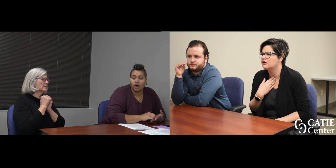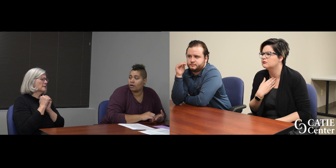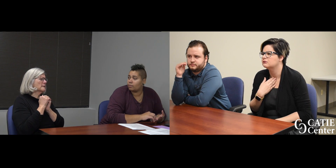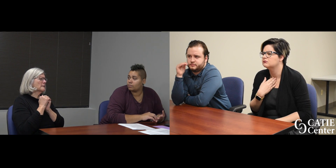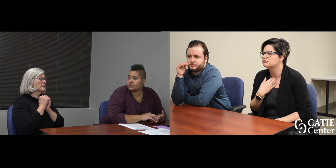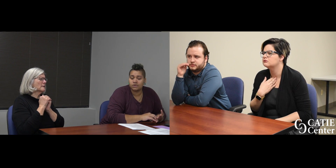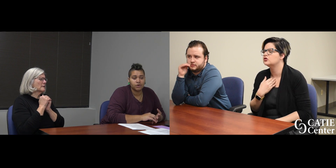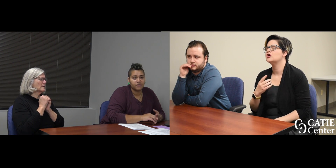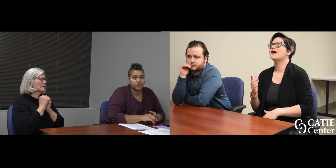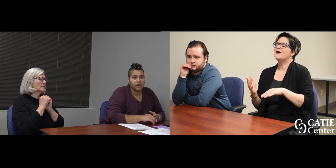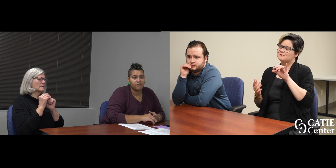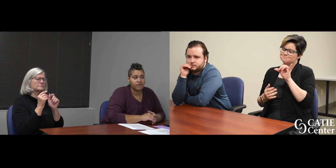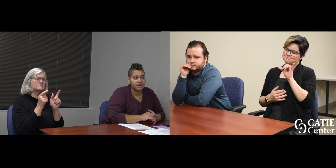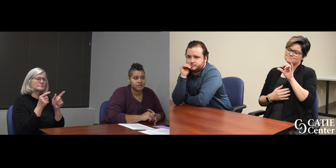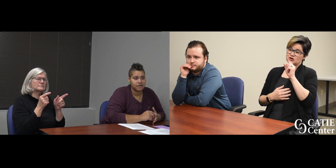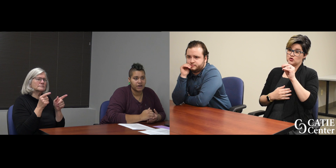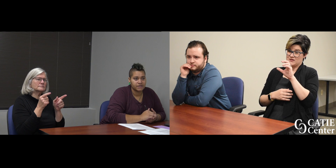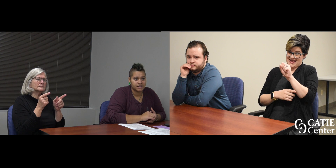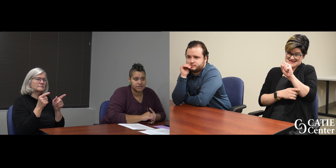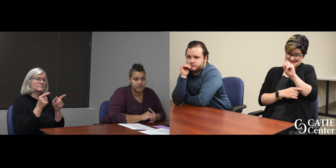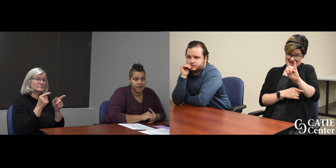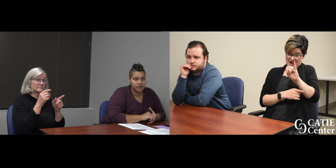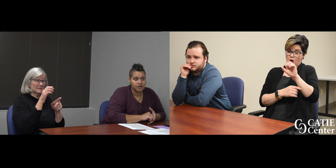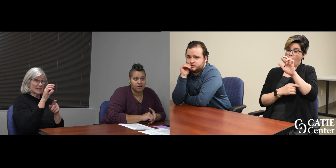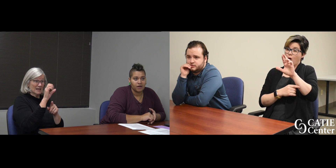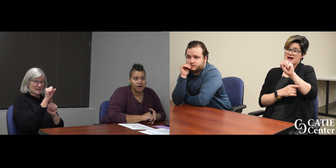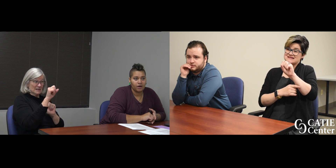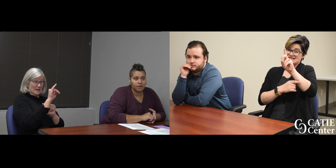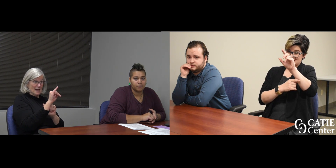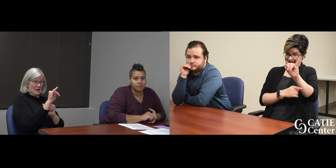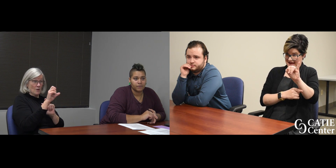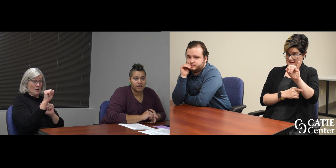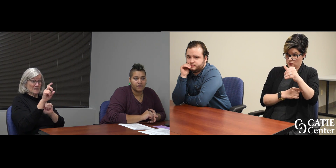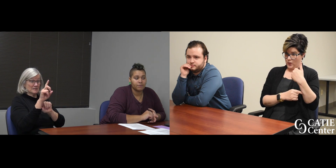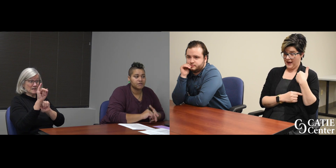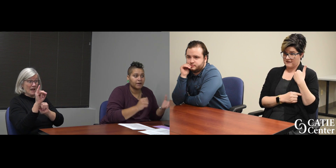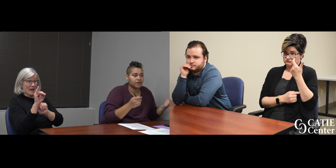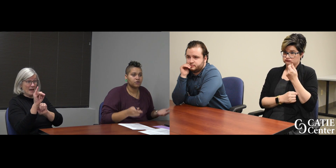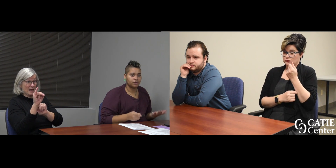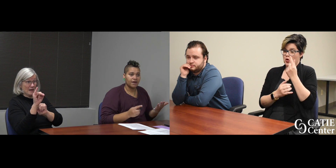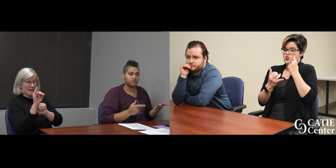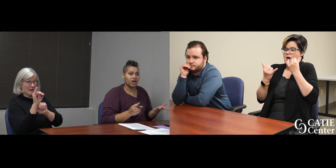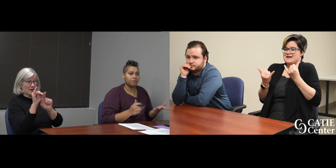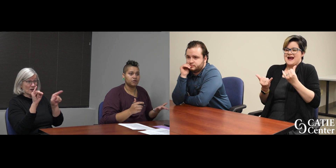If you have SSI or SSDI, that means right now you don't have a job